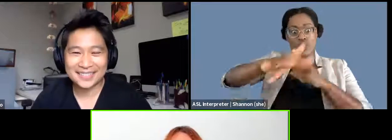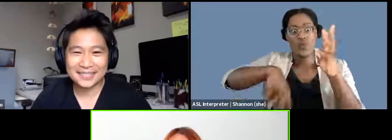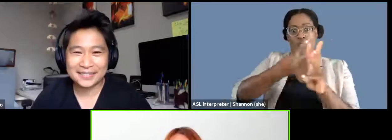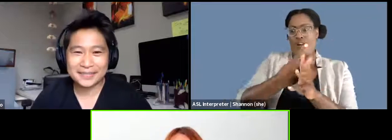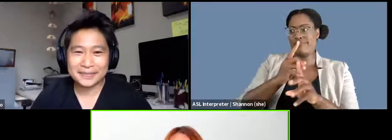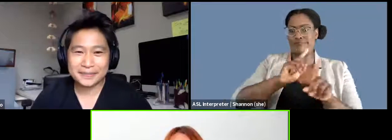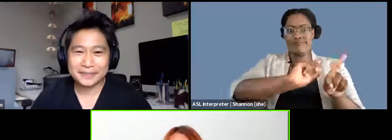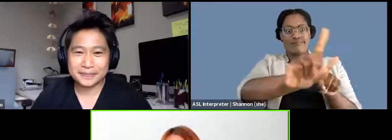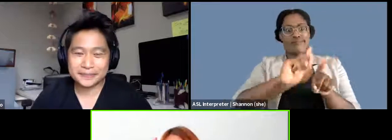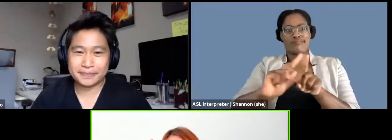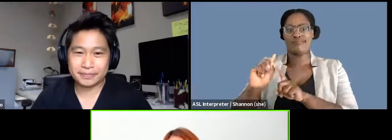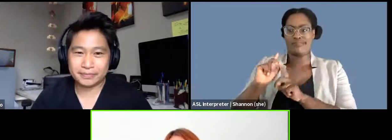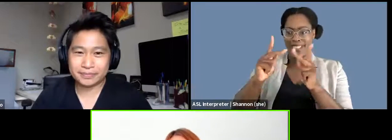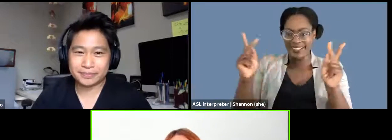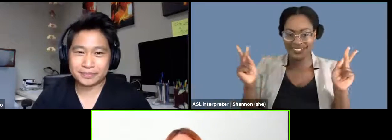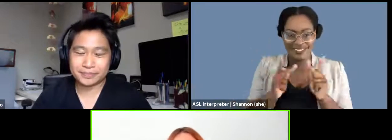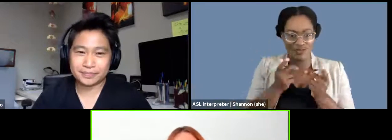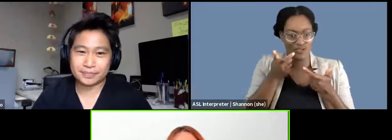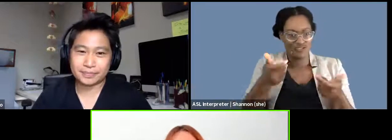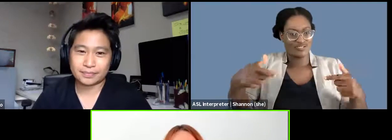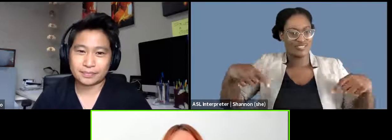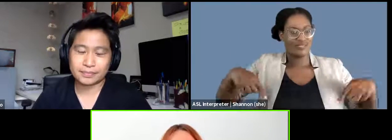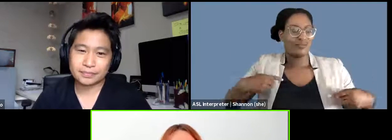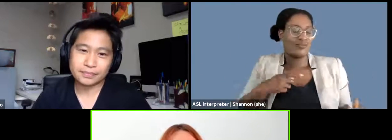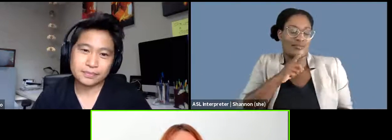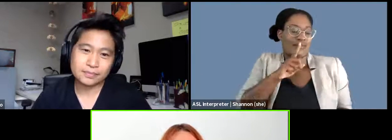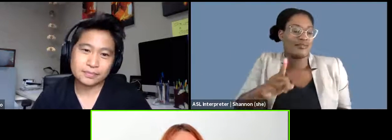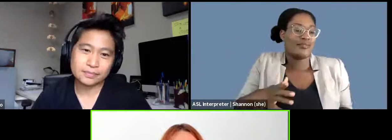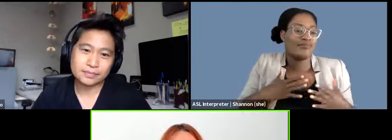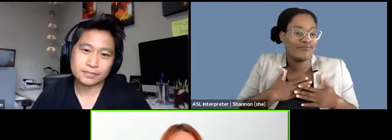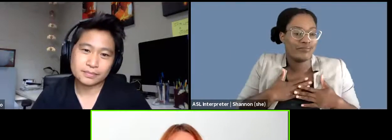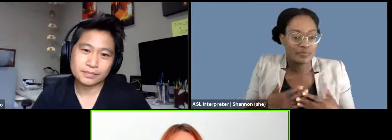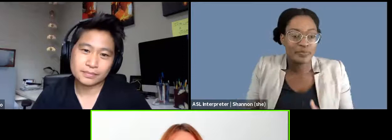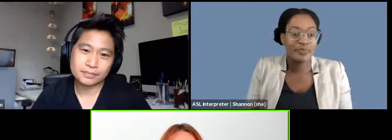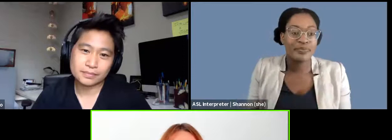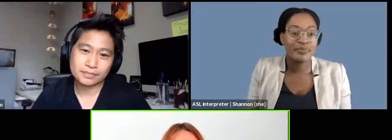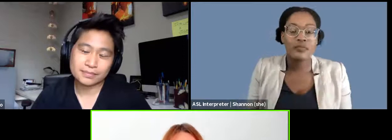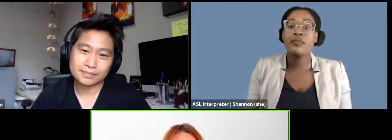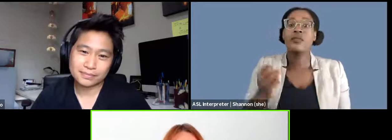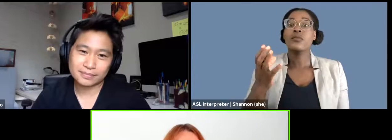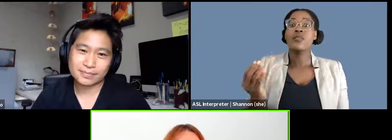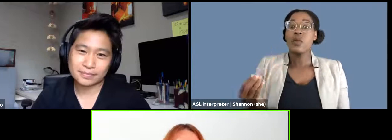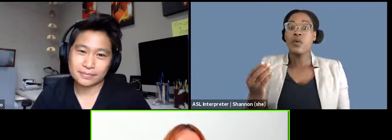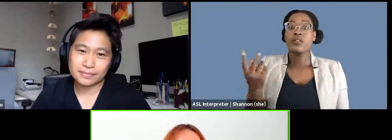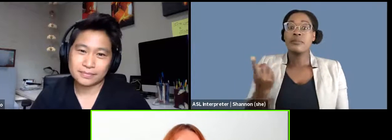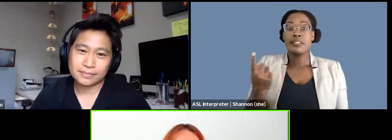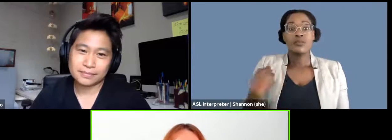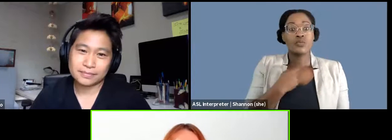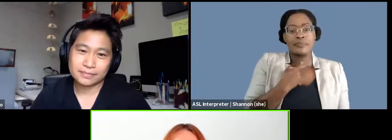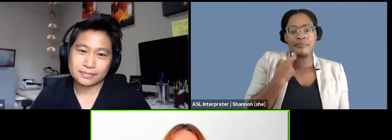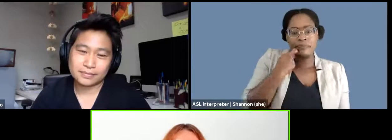TDo, the first thing we started doing is just describing ourselves for anybody who is Blind,